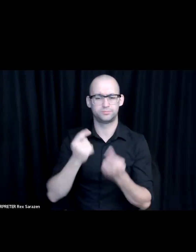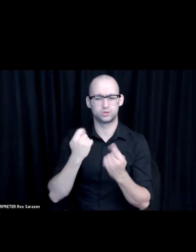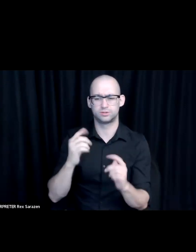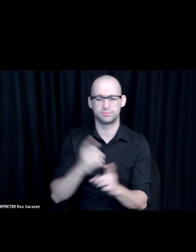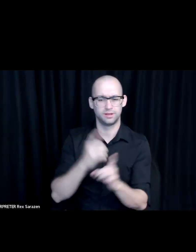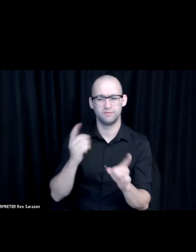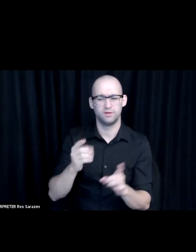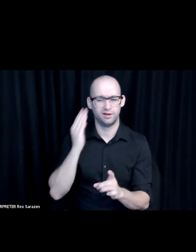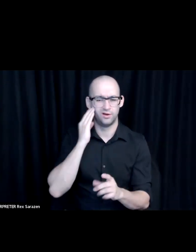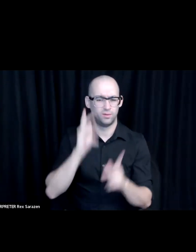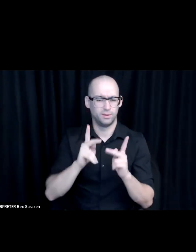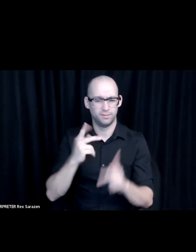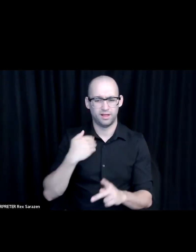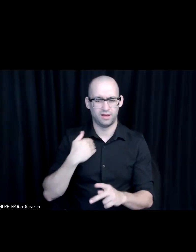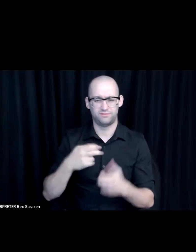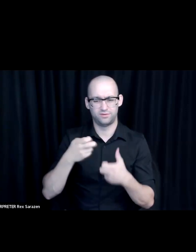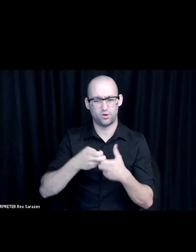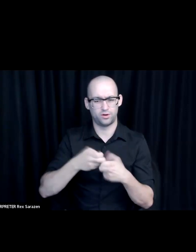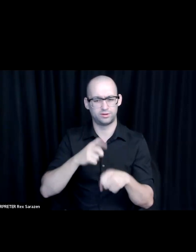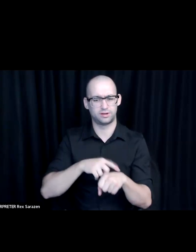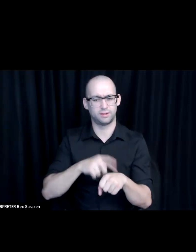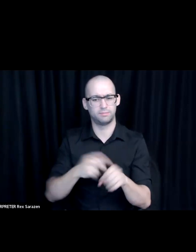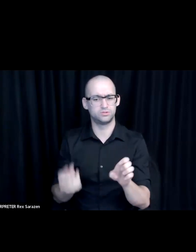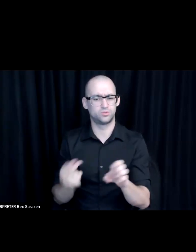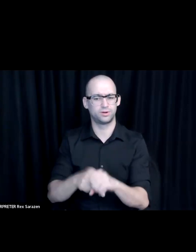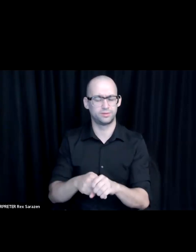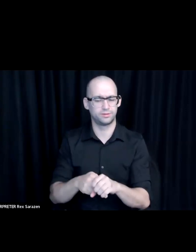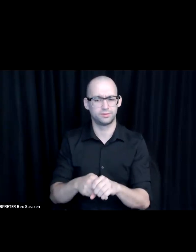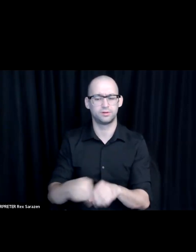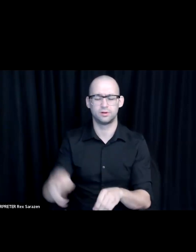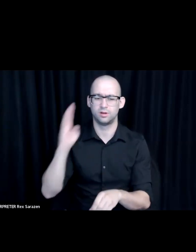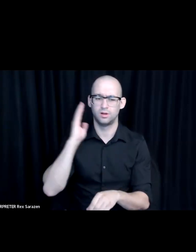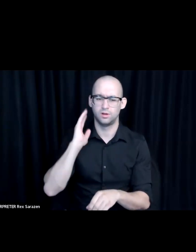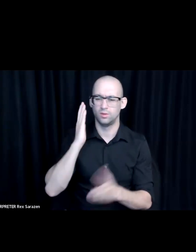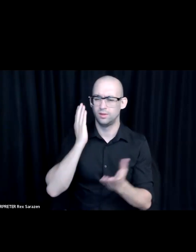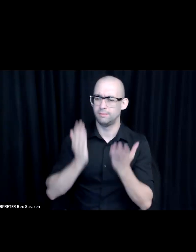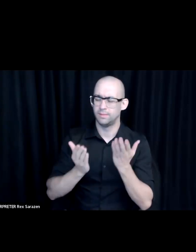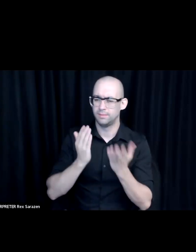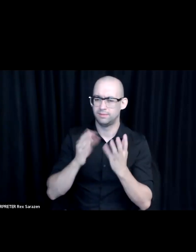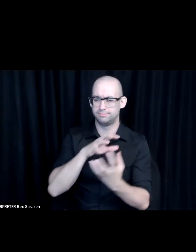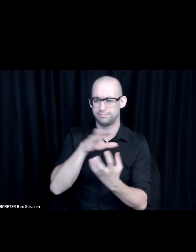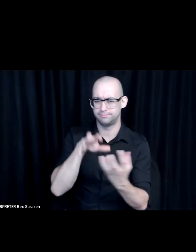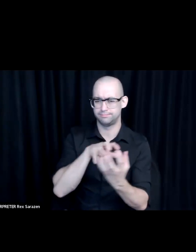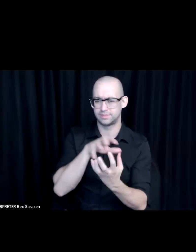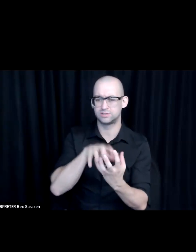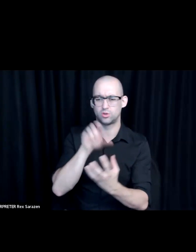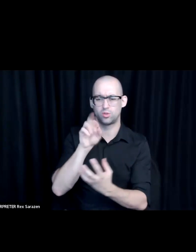difficulty joining in today. I'm gonna maybe mix the order a little bit here and.